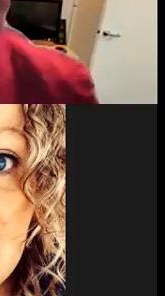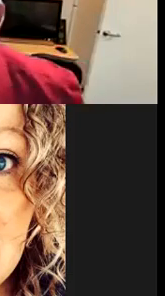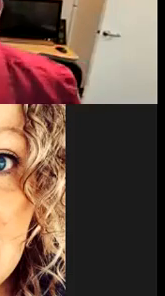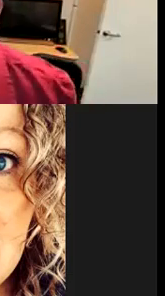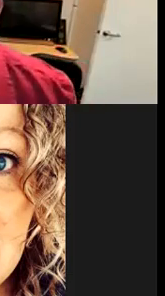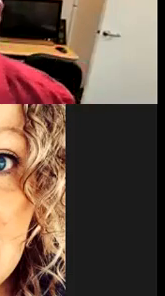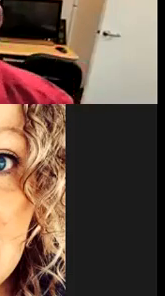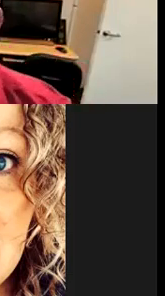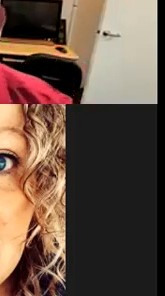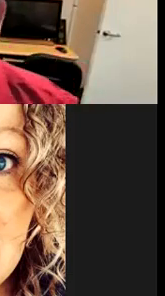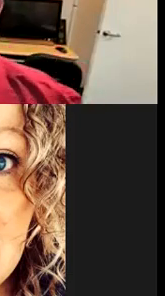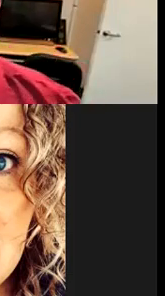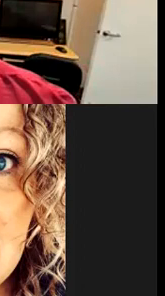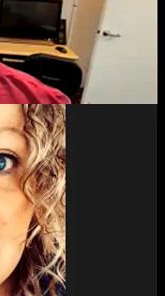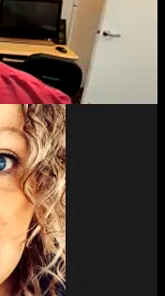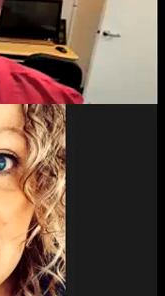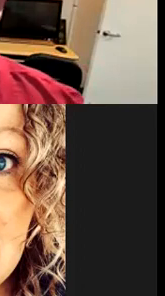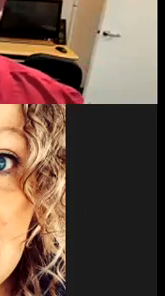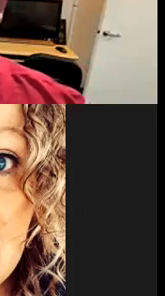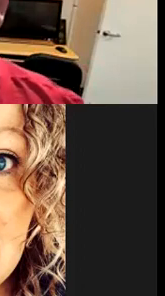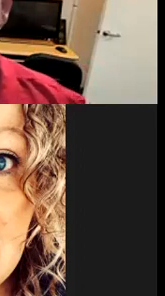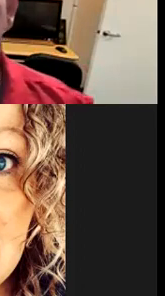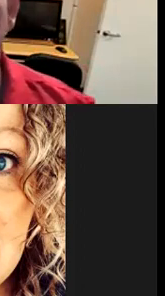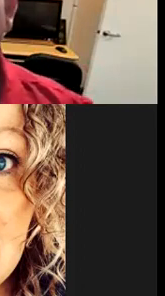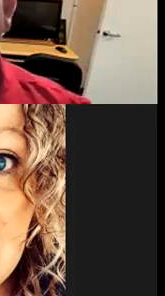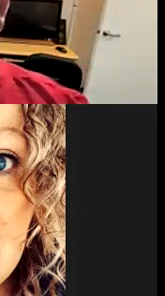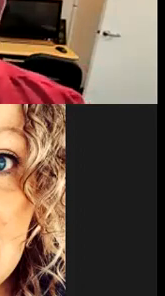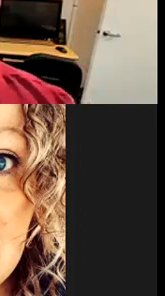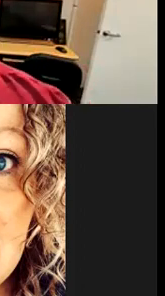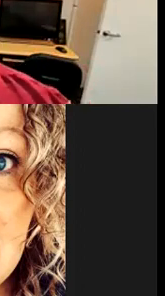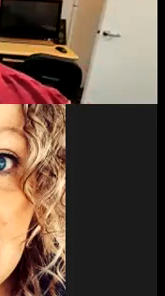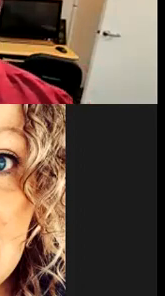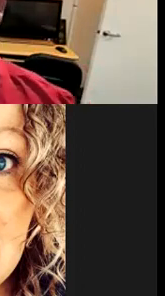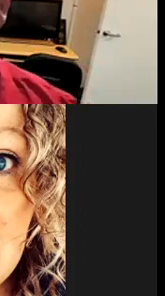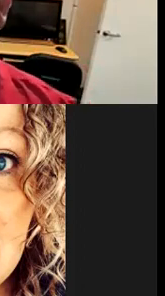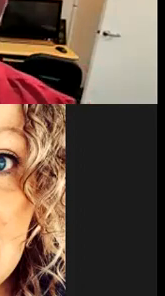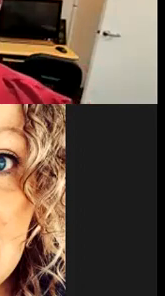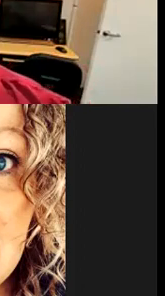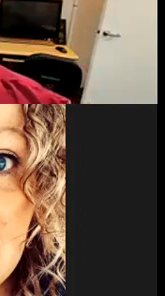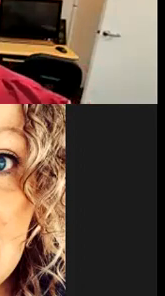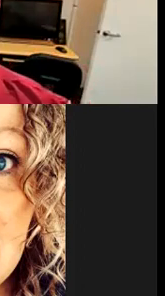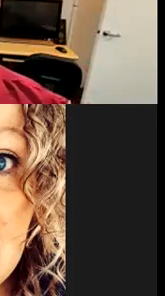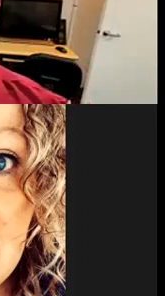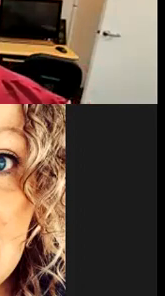A TREMENDOUS MEMBER FOR THEIR LONG-TERM CARE PROGRAM.